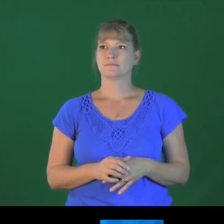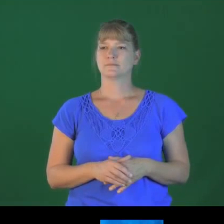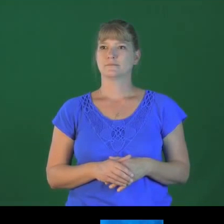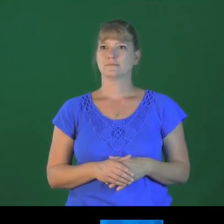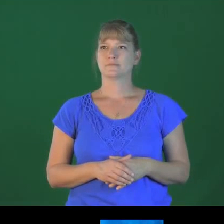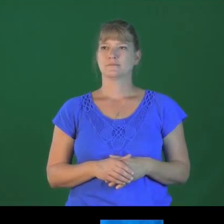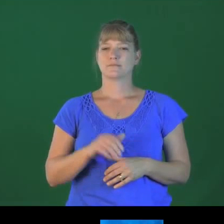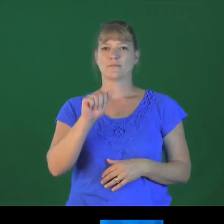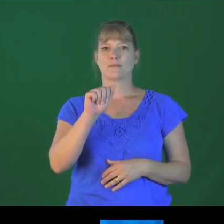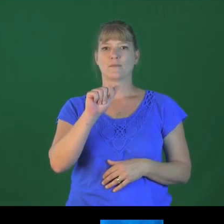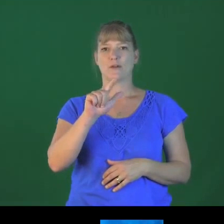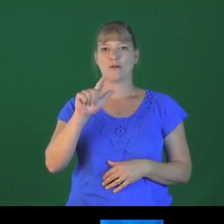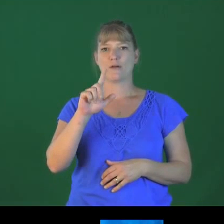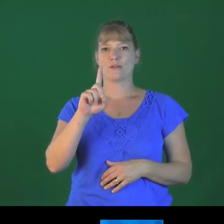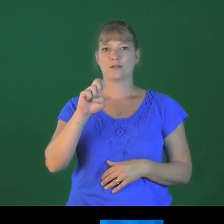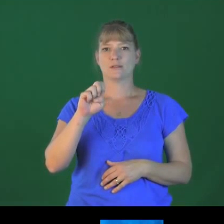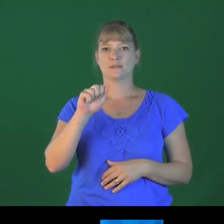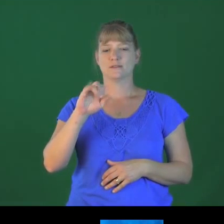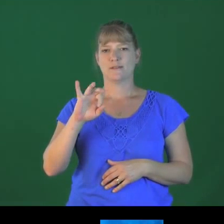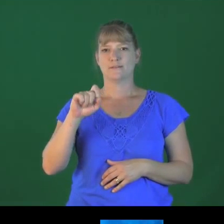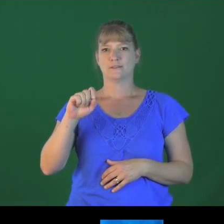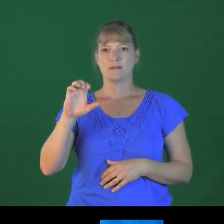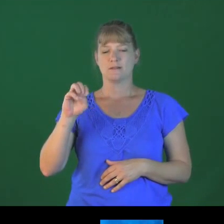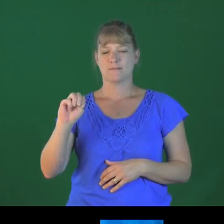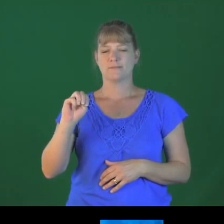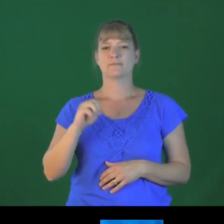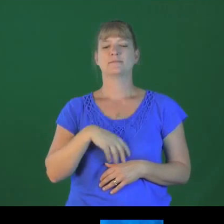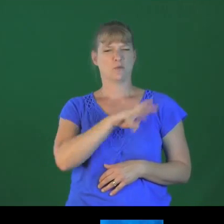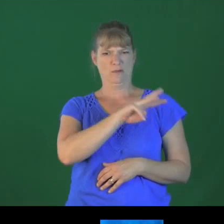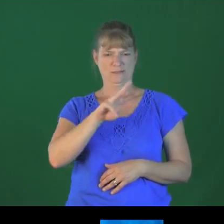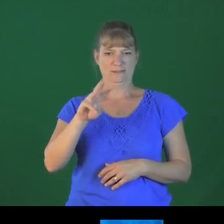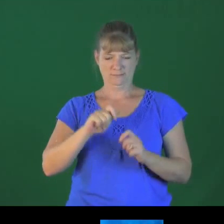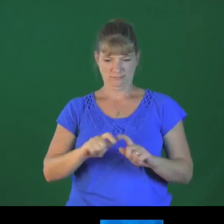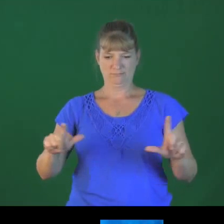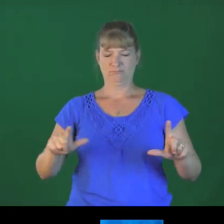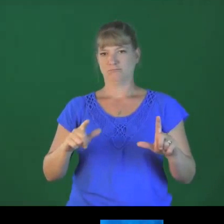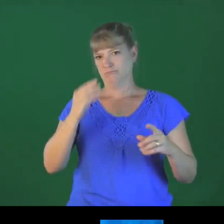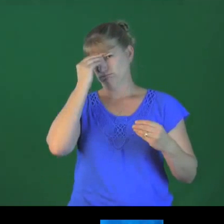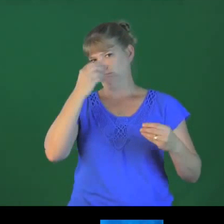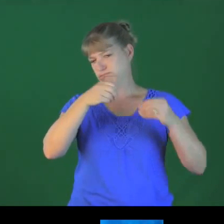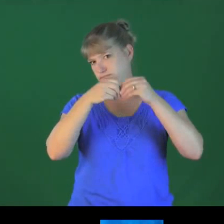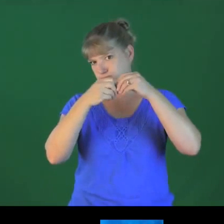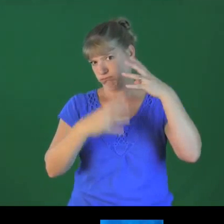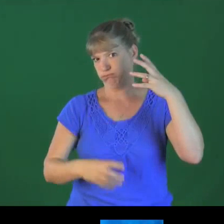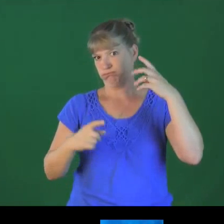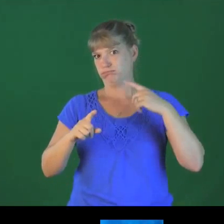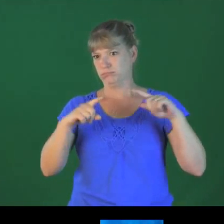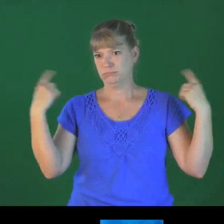Alldeaf.com is a website with lots of information for the Deaf community.